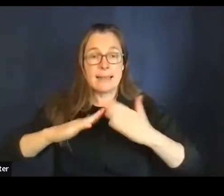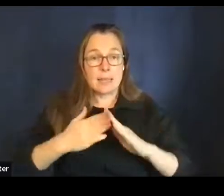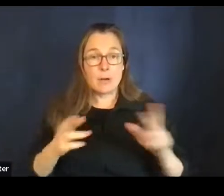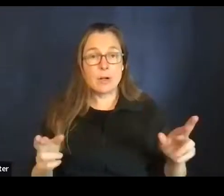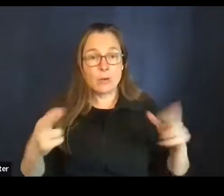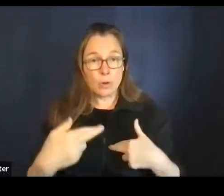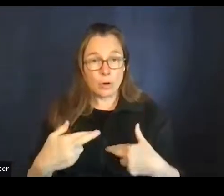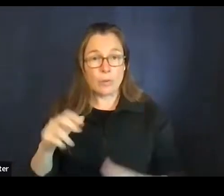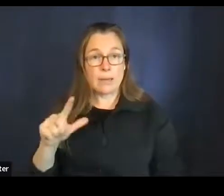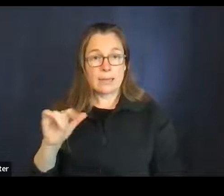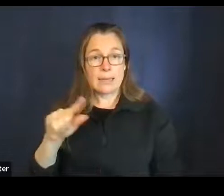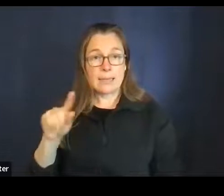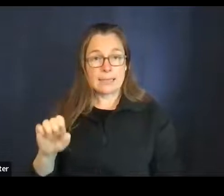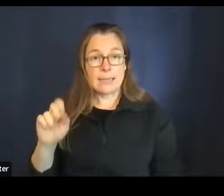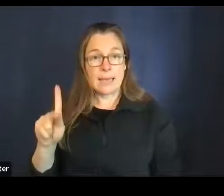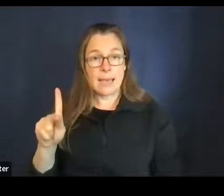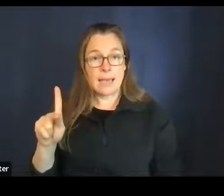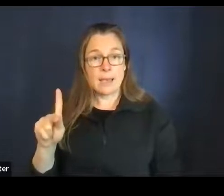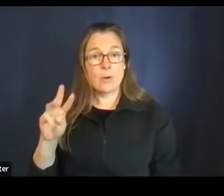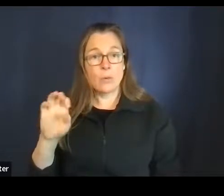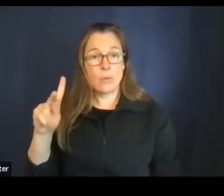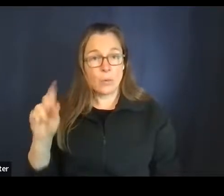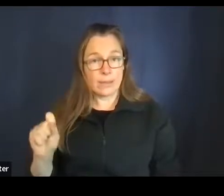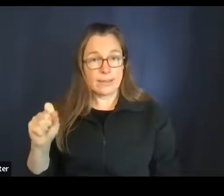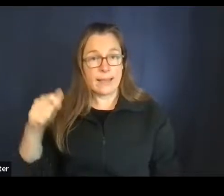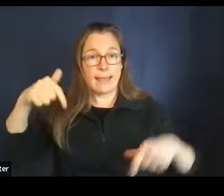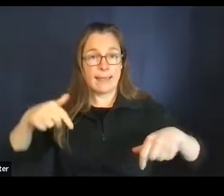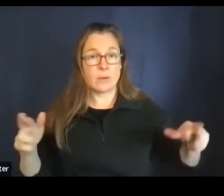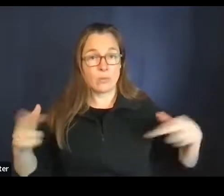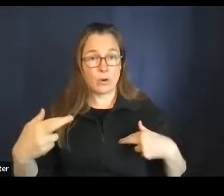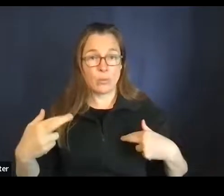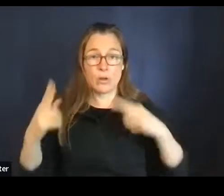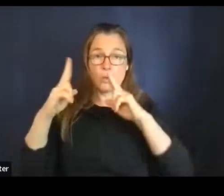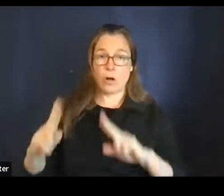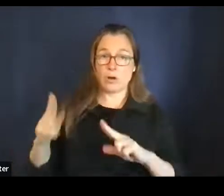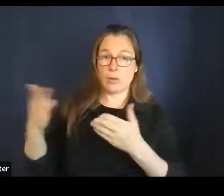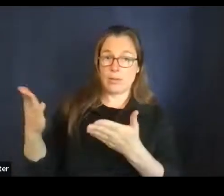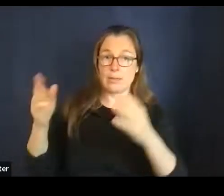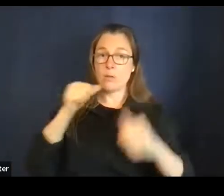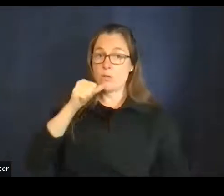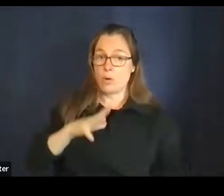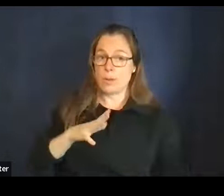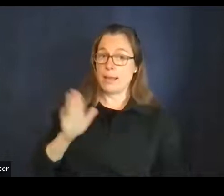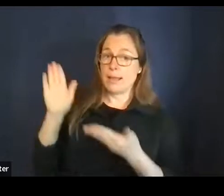It's not an accident that we're in this room today. This behind me is Lizzie Koontz Weeks.